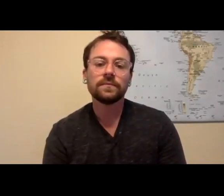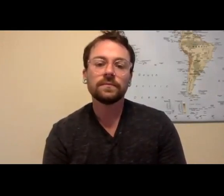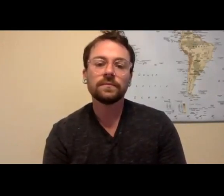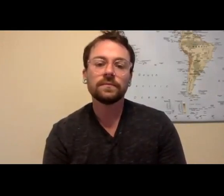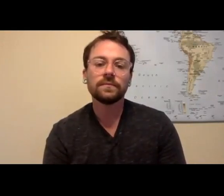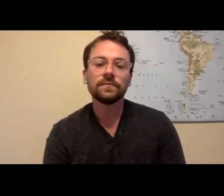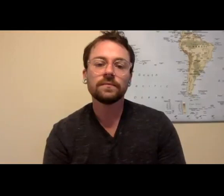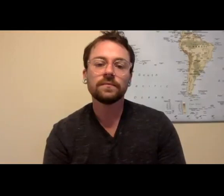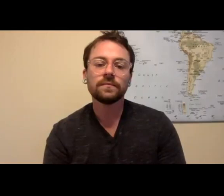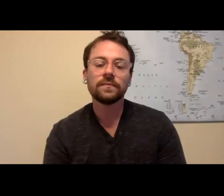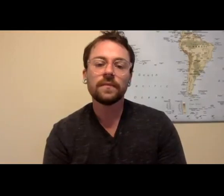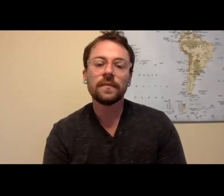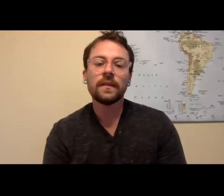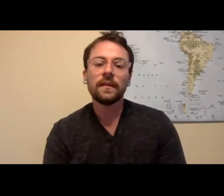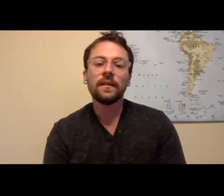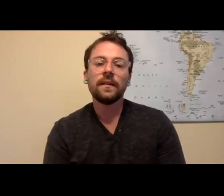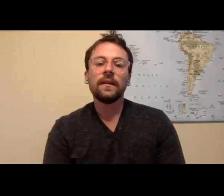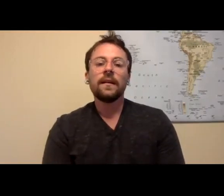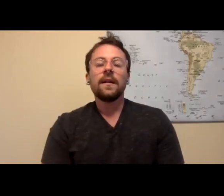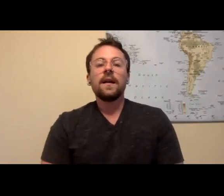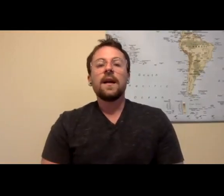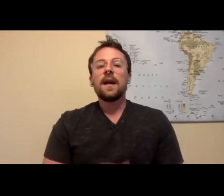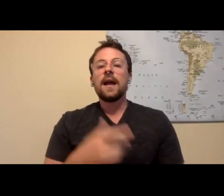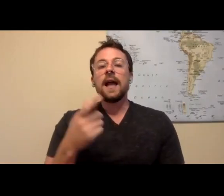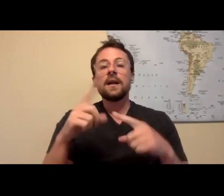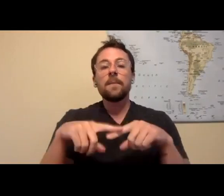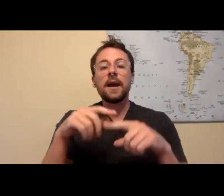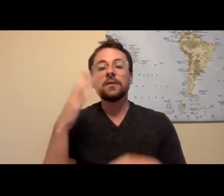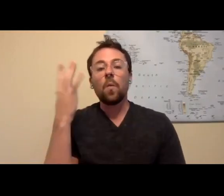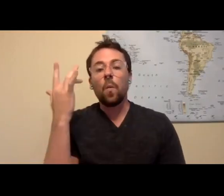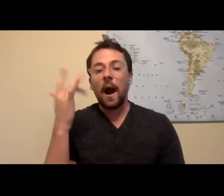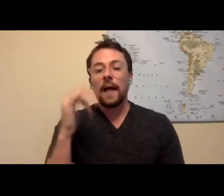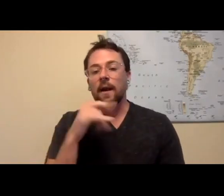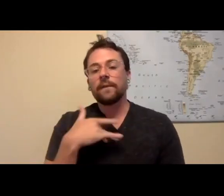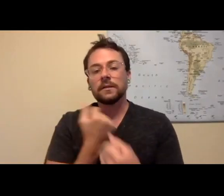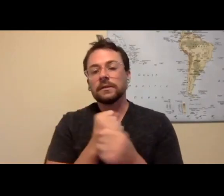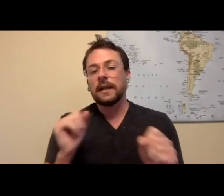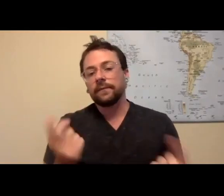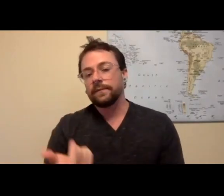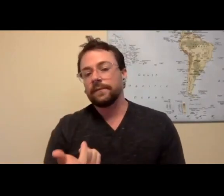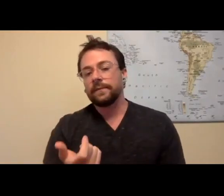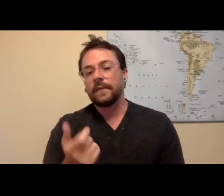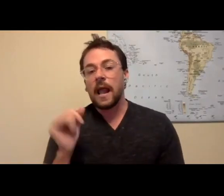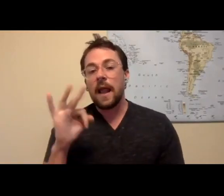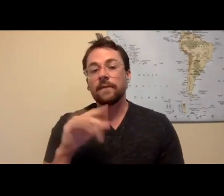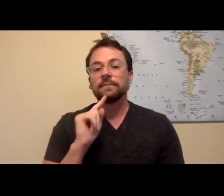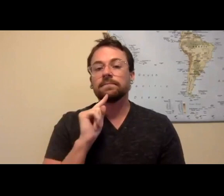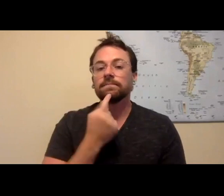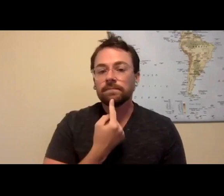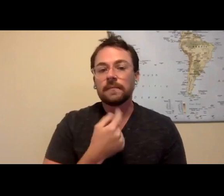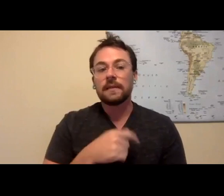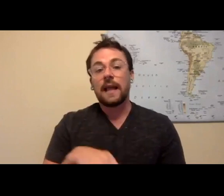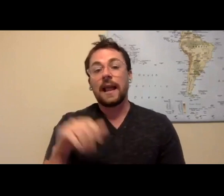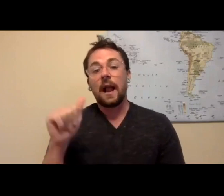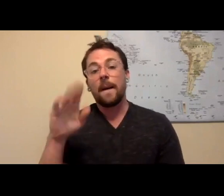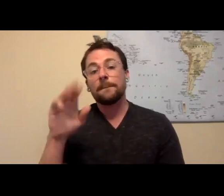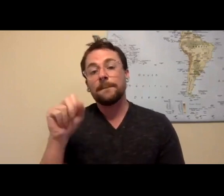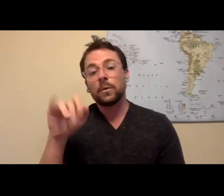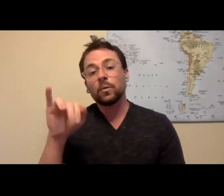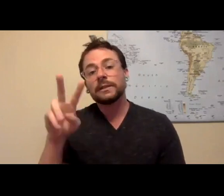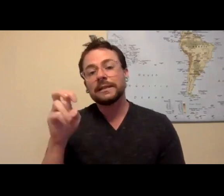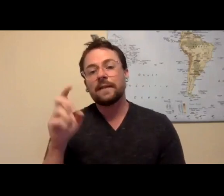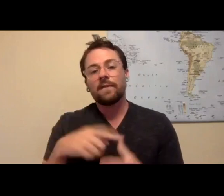> Yeah, I mean, I can imagine a fourteen year old students feeling unsafe about going home.